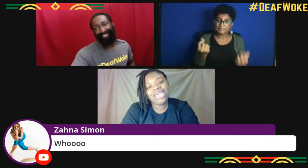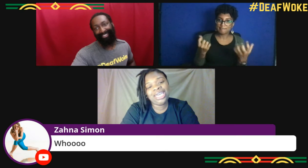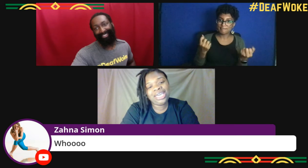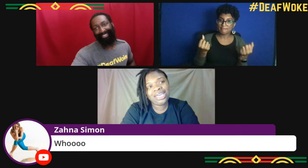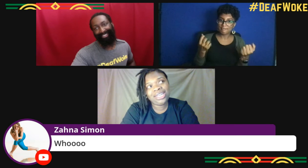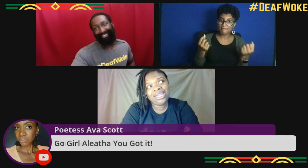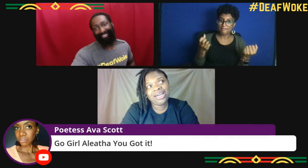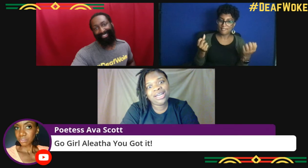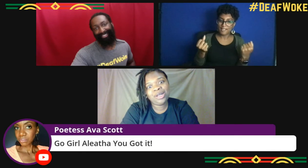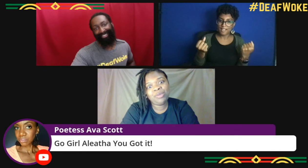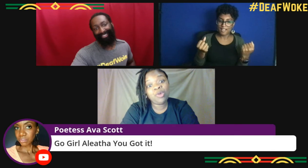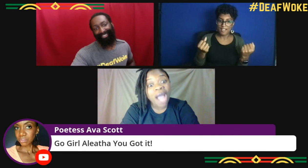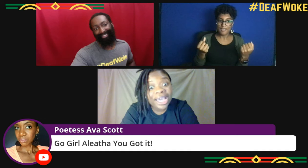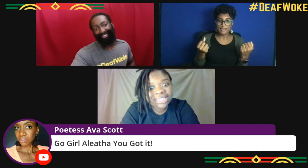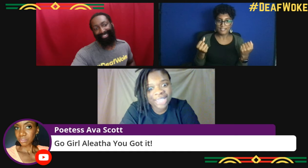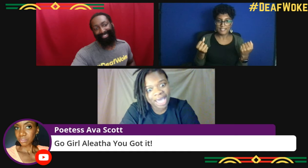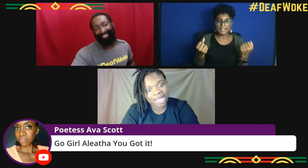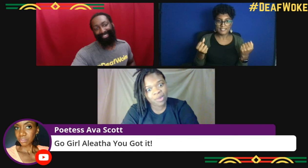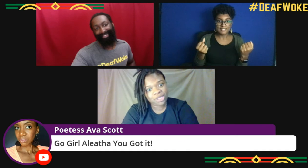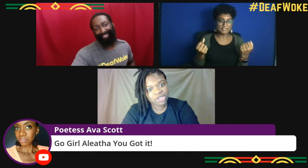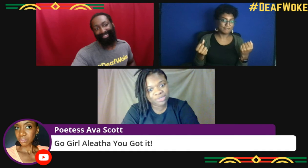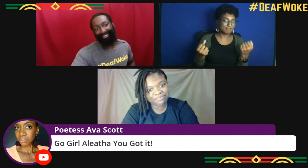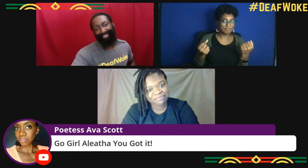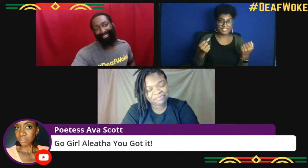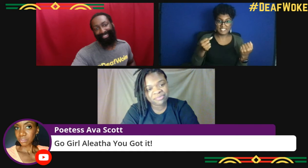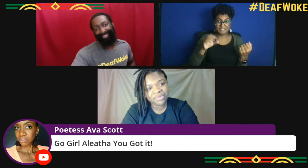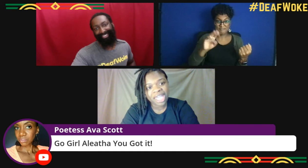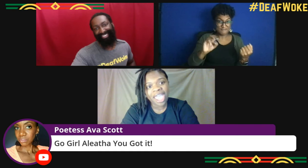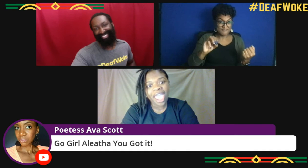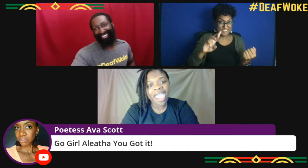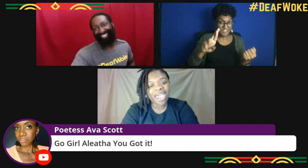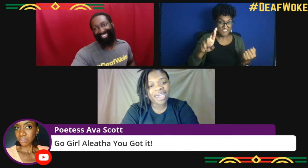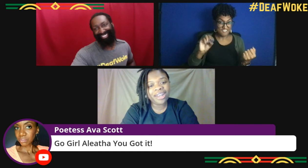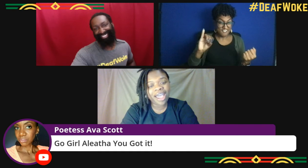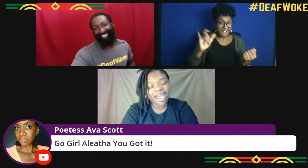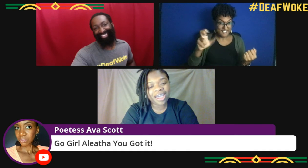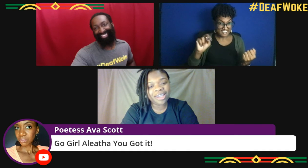in Moroccan sign language and I responded